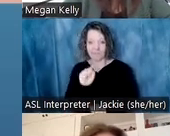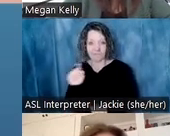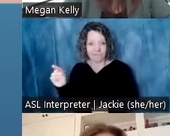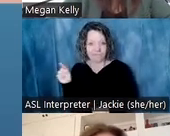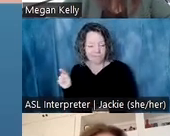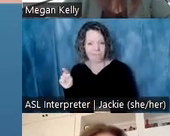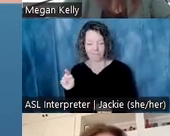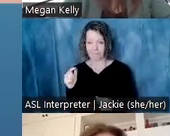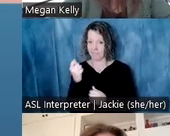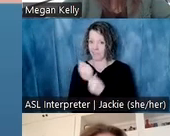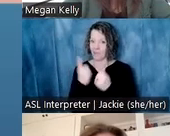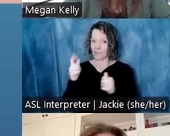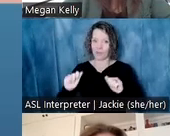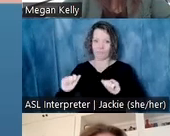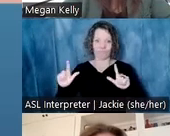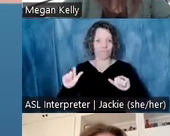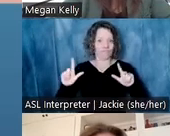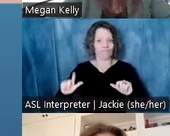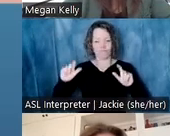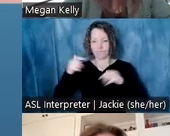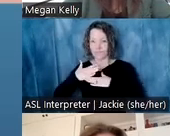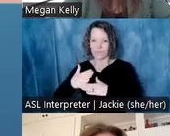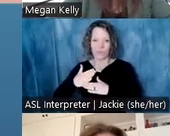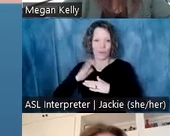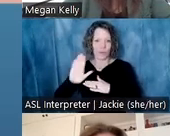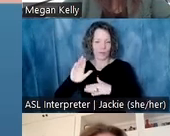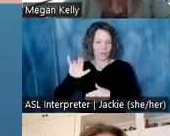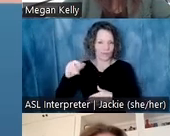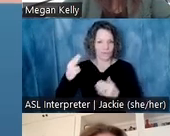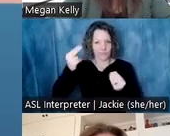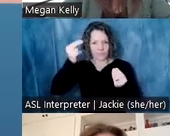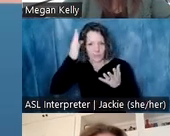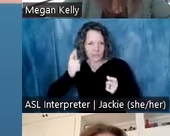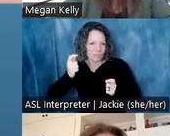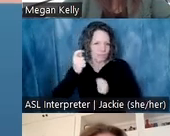everyone who has contributed to this and to everyone who's attended. It's